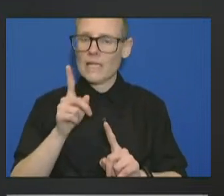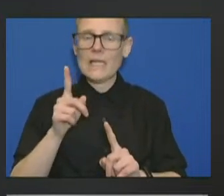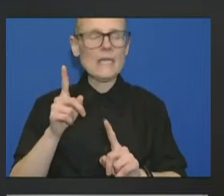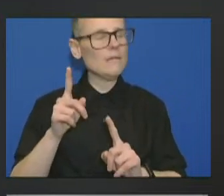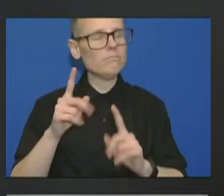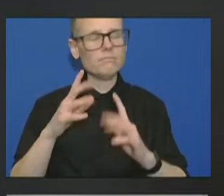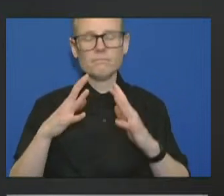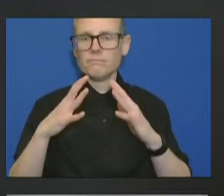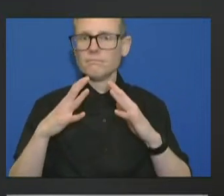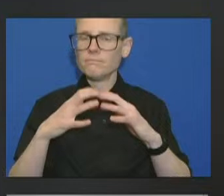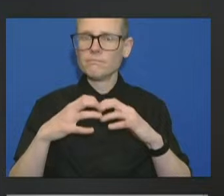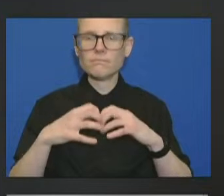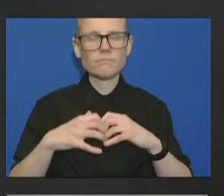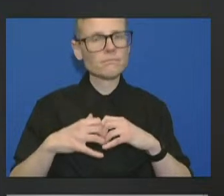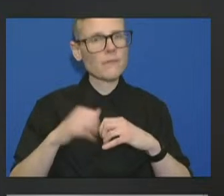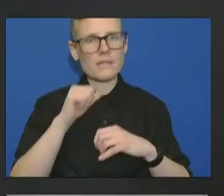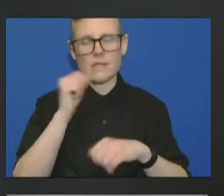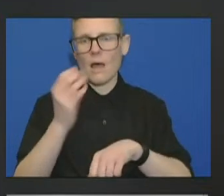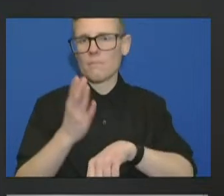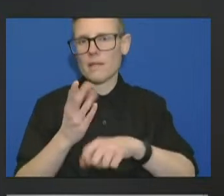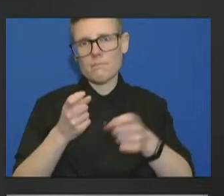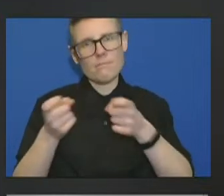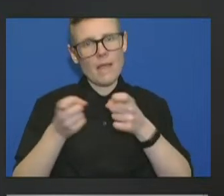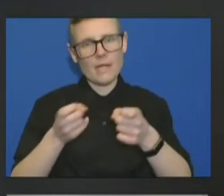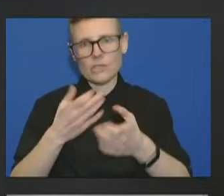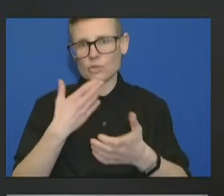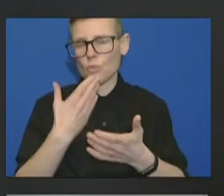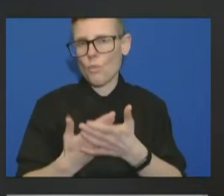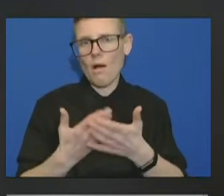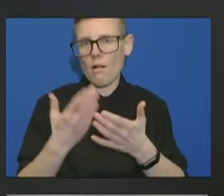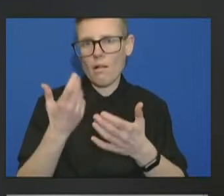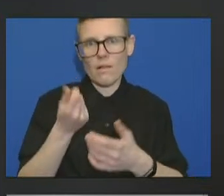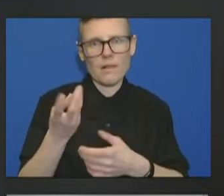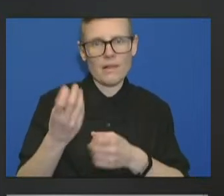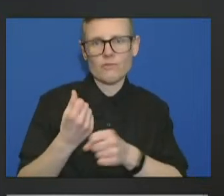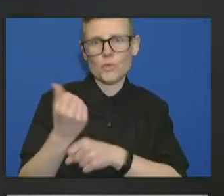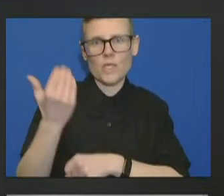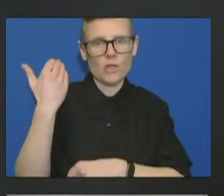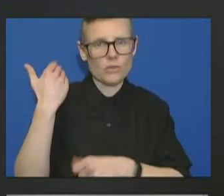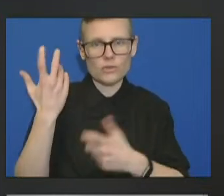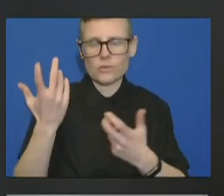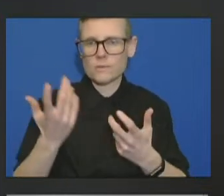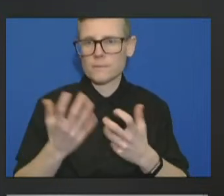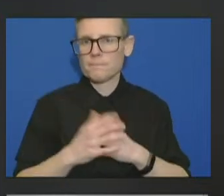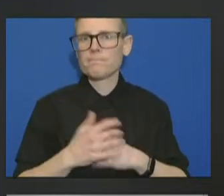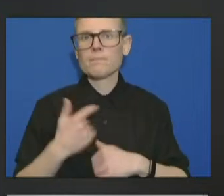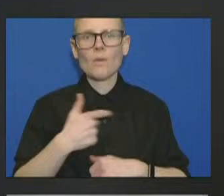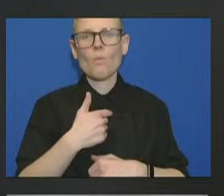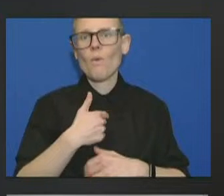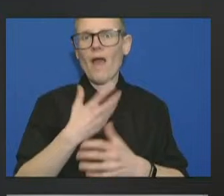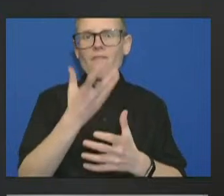benefits fund has really, really fallen into disrepair and has